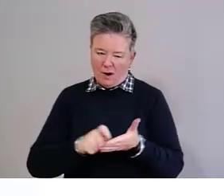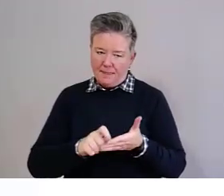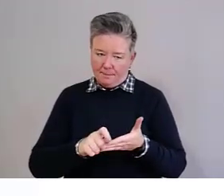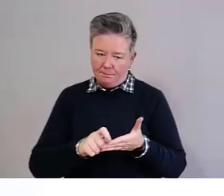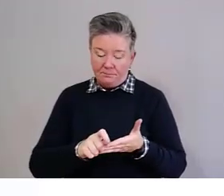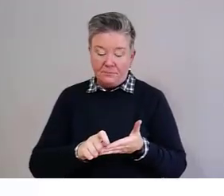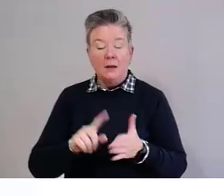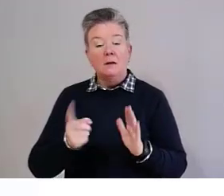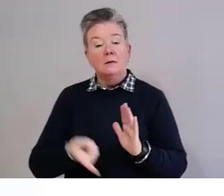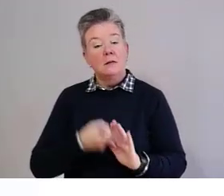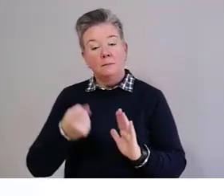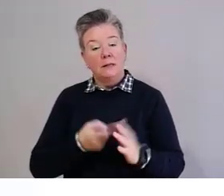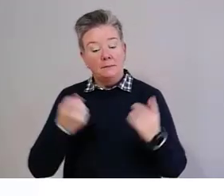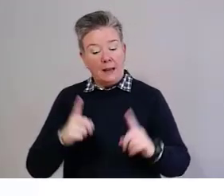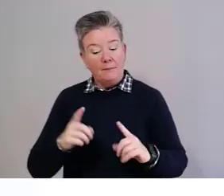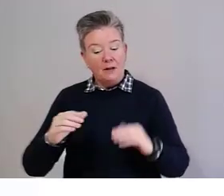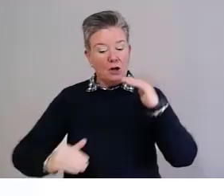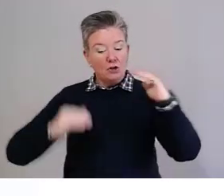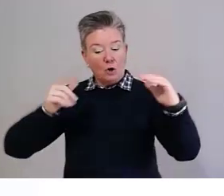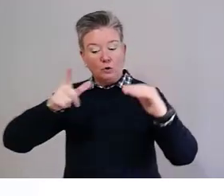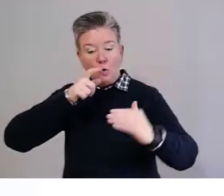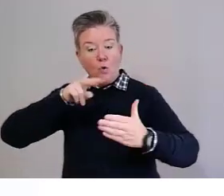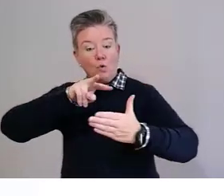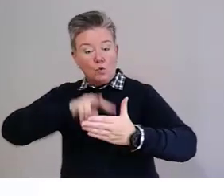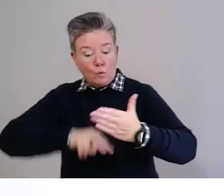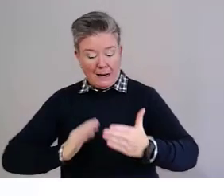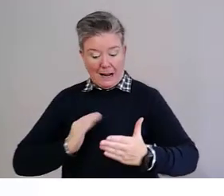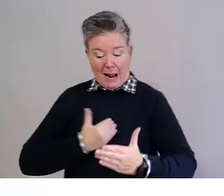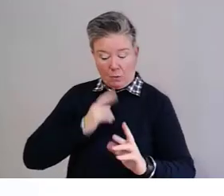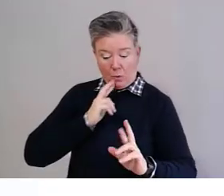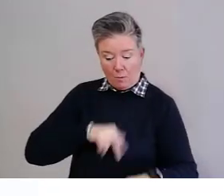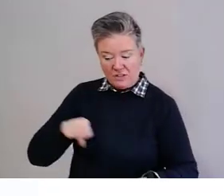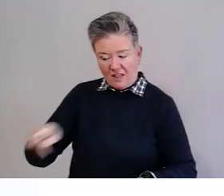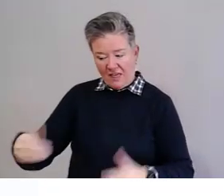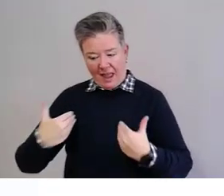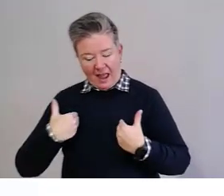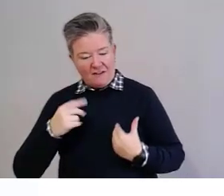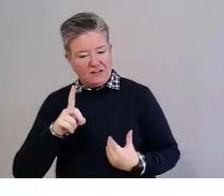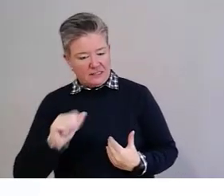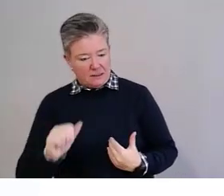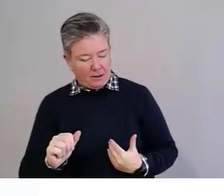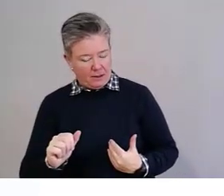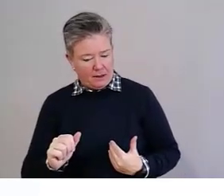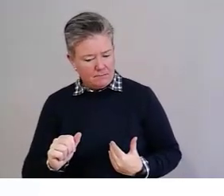And sometimes the adults who are reading these reports have disabilities or needs for accommodations